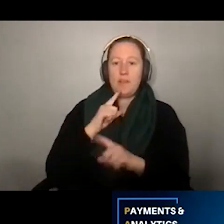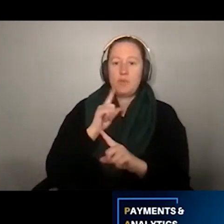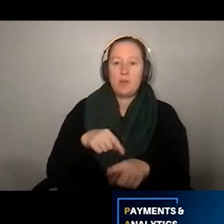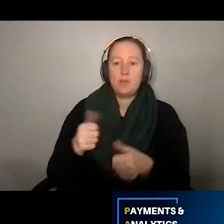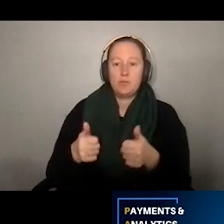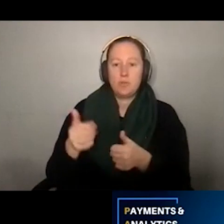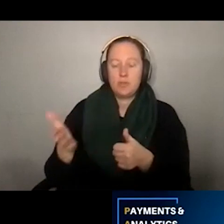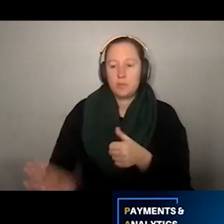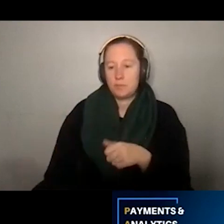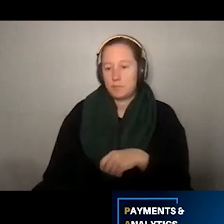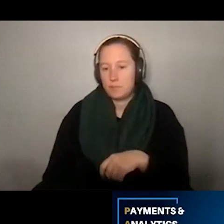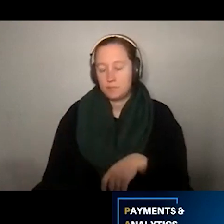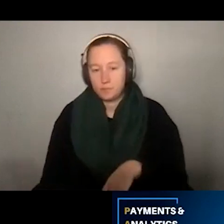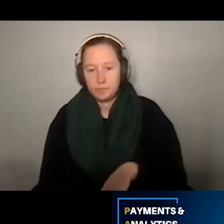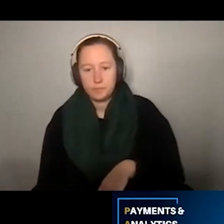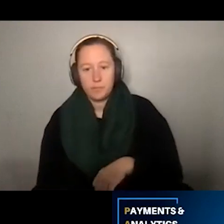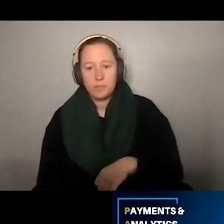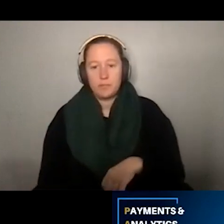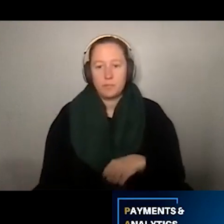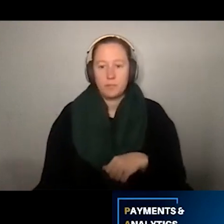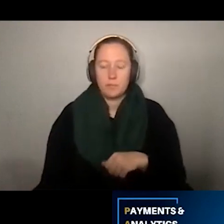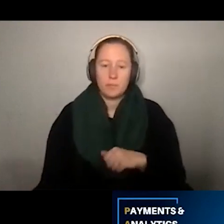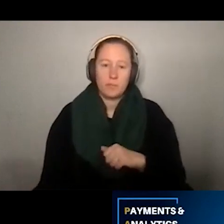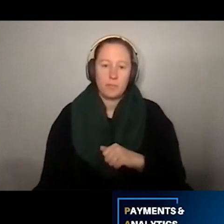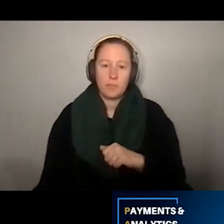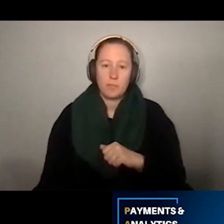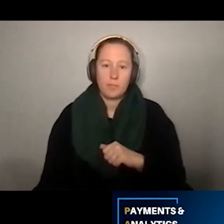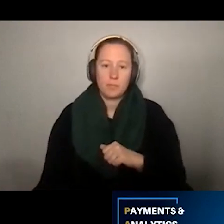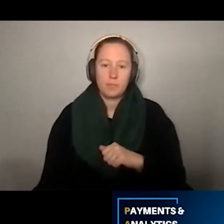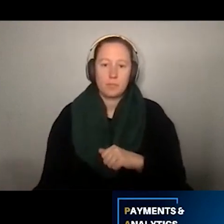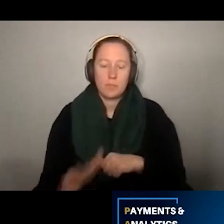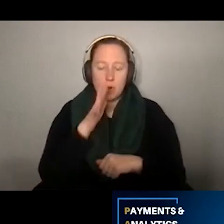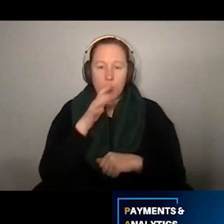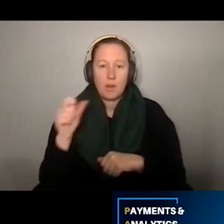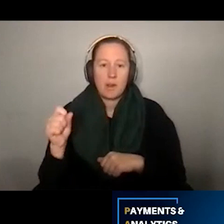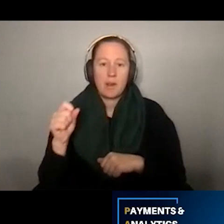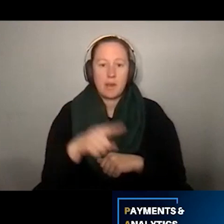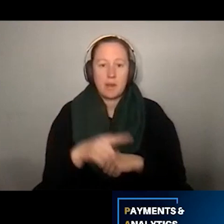Well, I'm just going to ask you to do because I'm not sure exactly what they're asking.